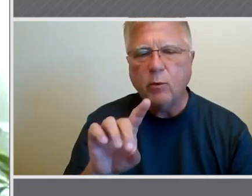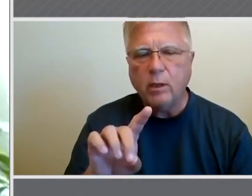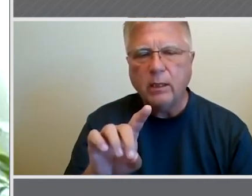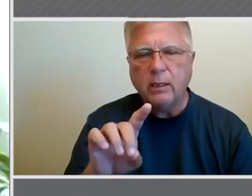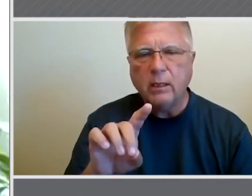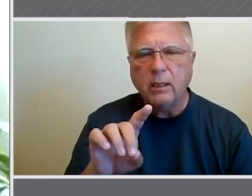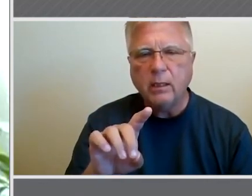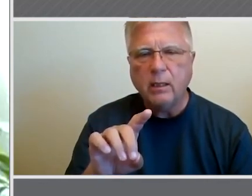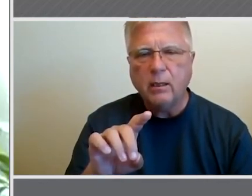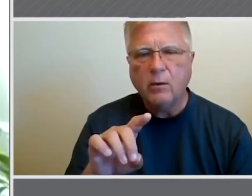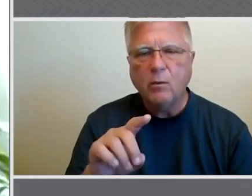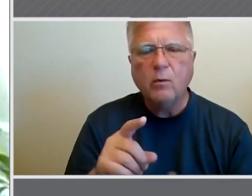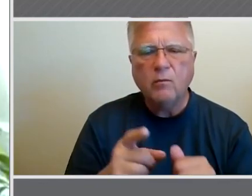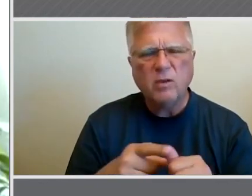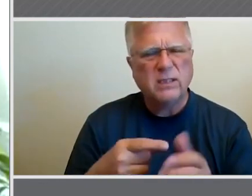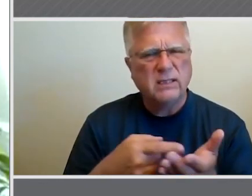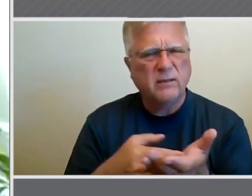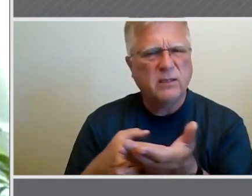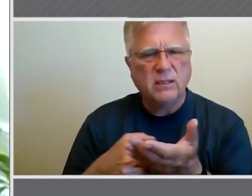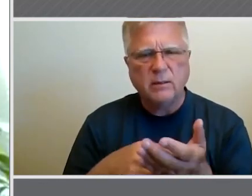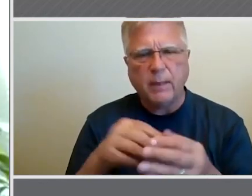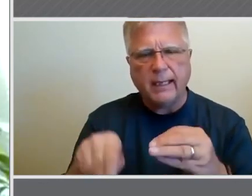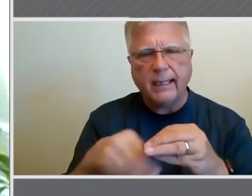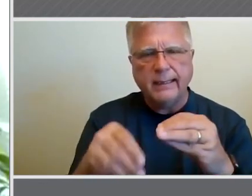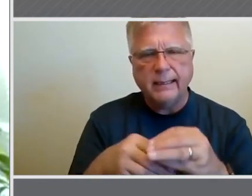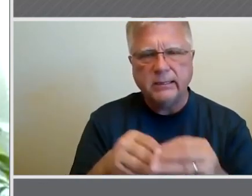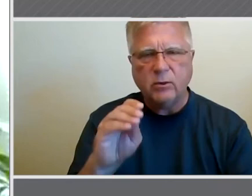First was hasn't been any discussion about additional capital funding for affordable